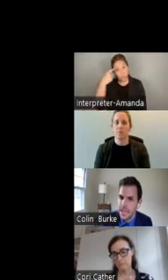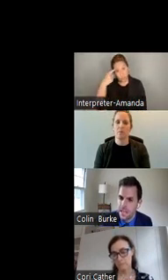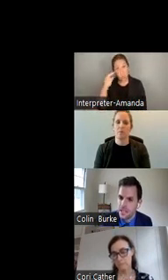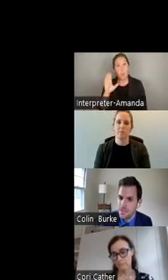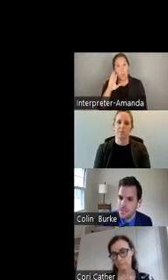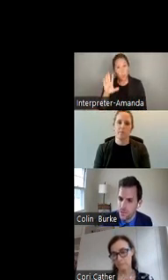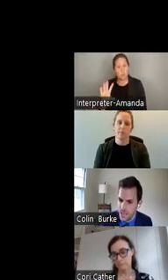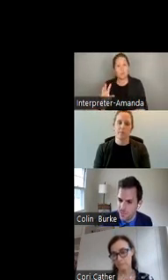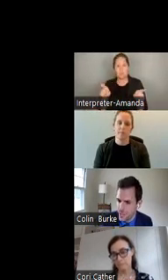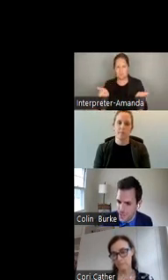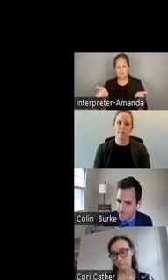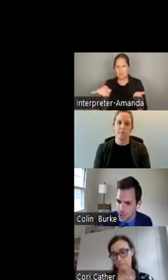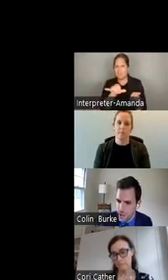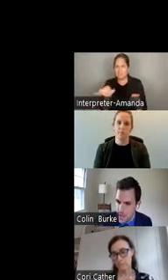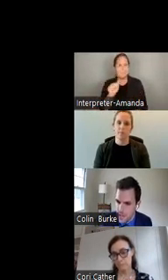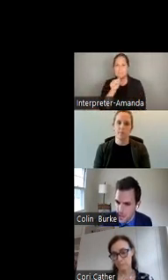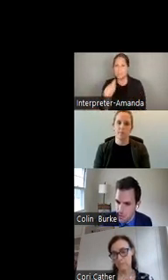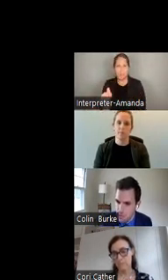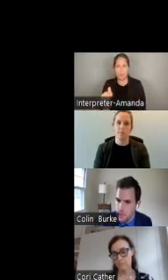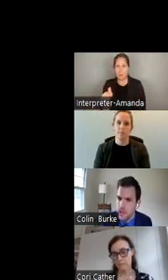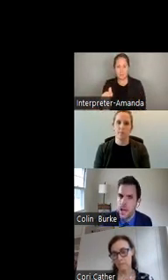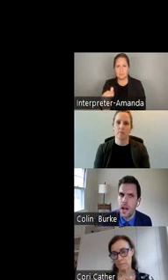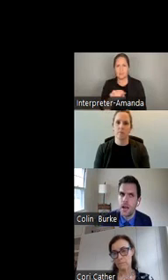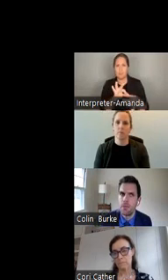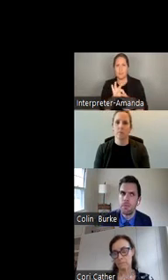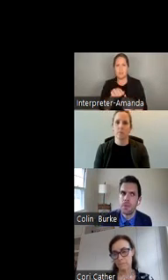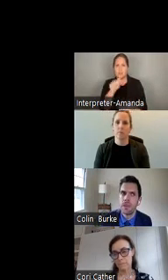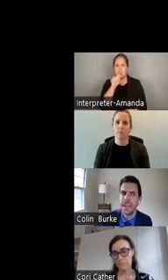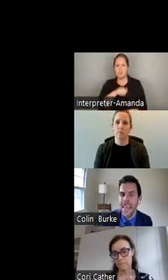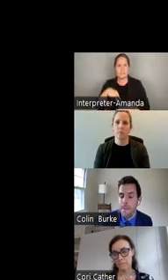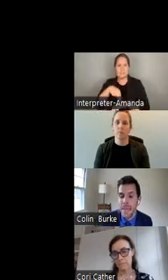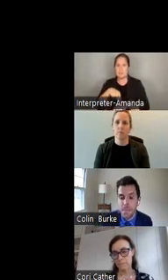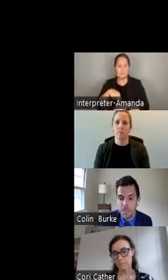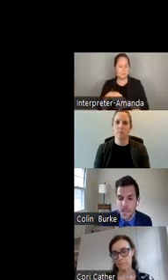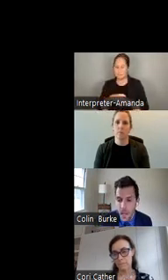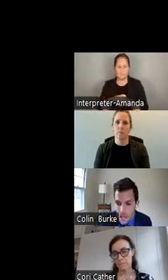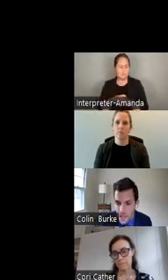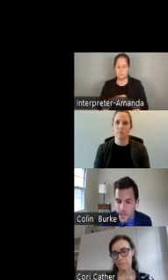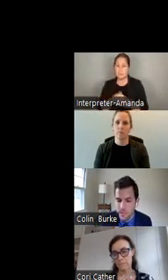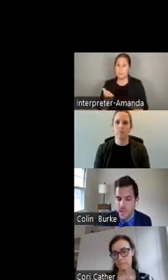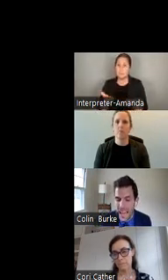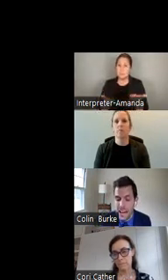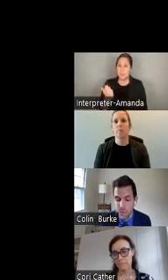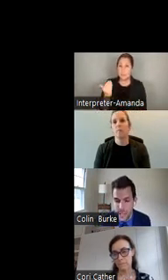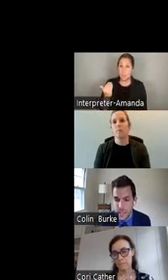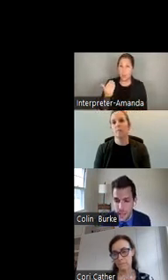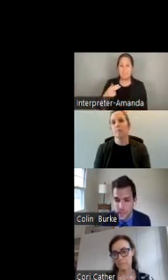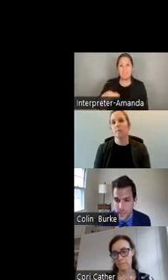um and in resilience per se in this group um and that may be because of the high rates of